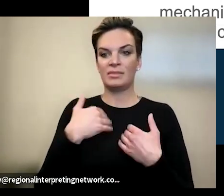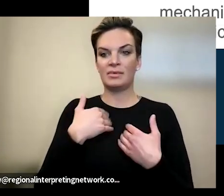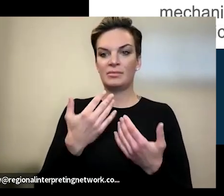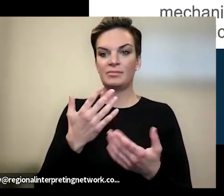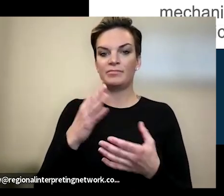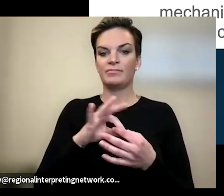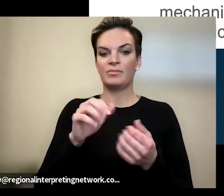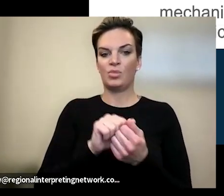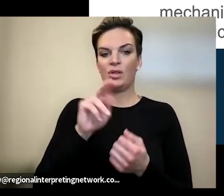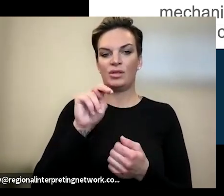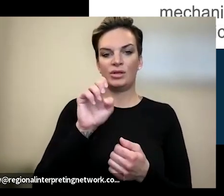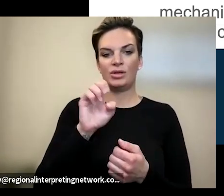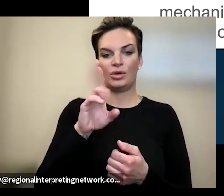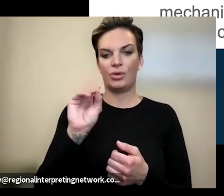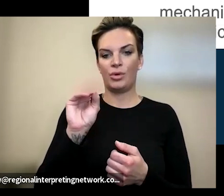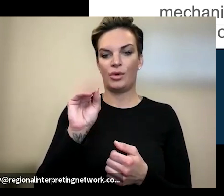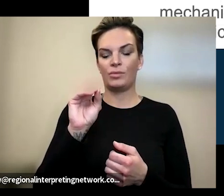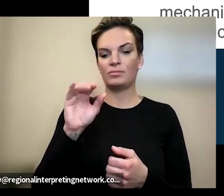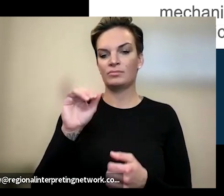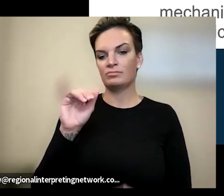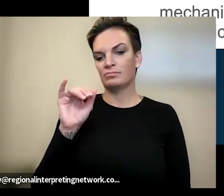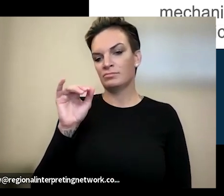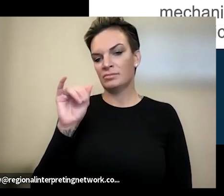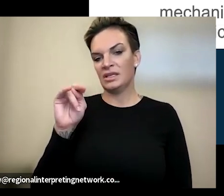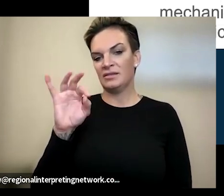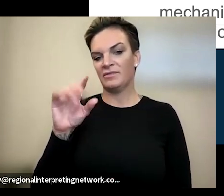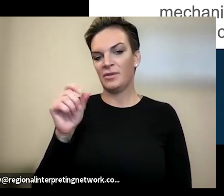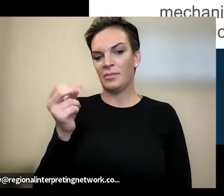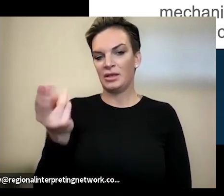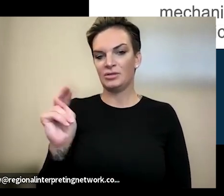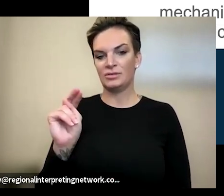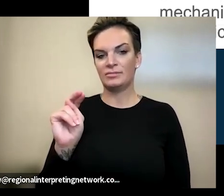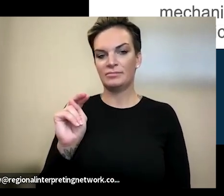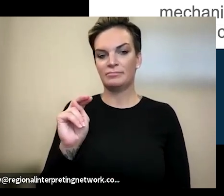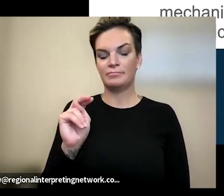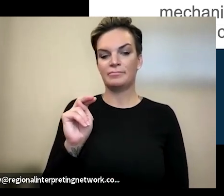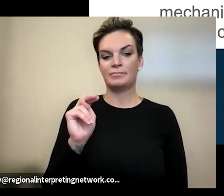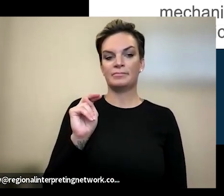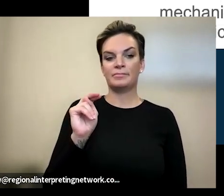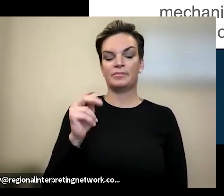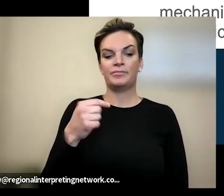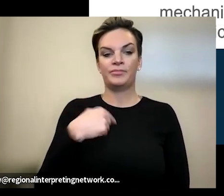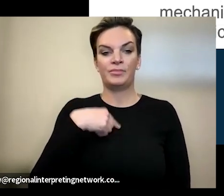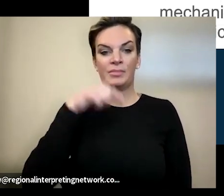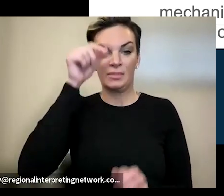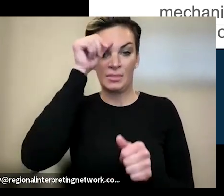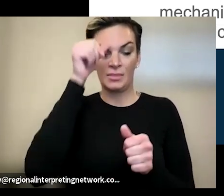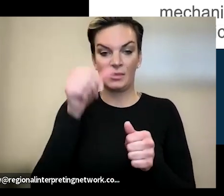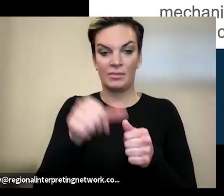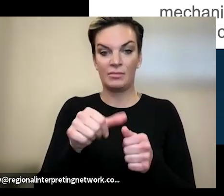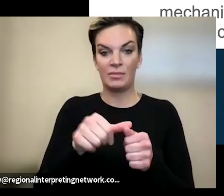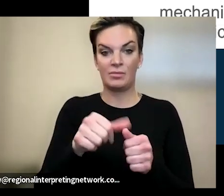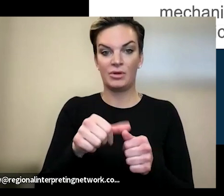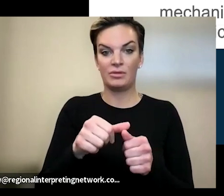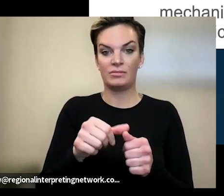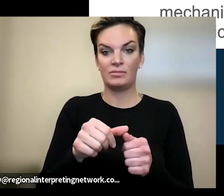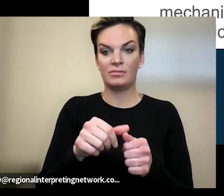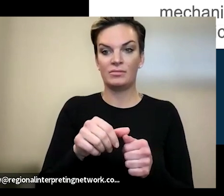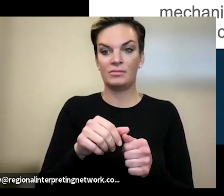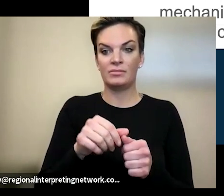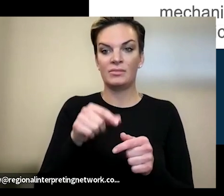for instance. So, I remember especially through that episode of Guttate psoriasis that I